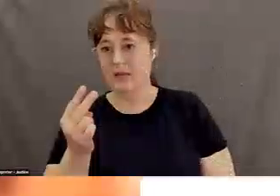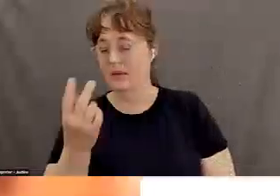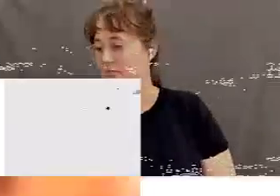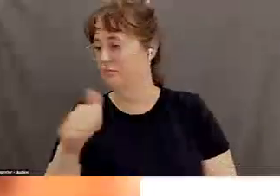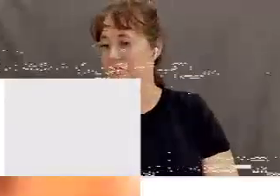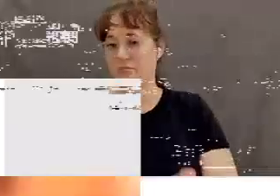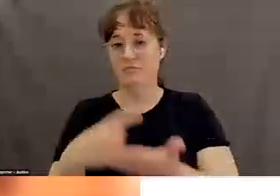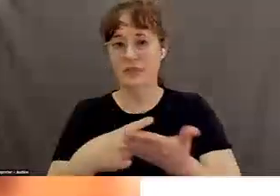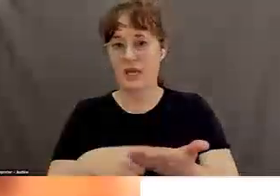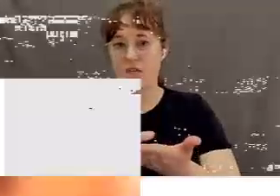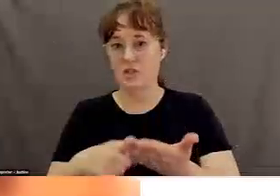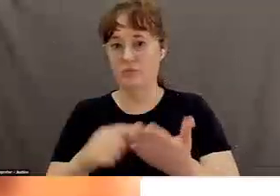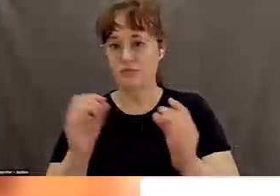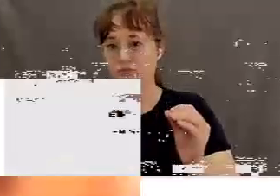Boardroom: All those in favor say aye.